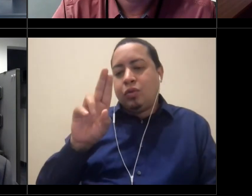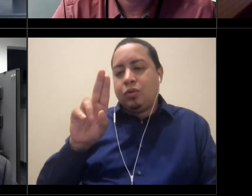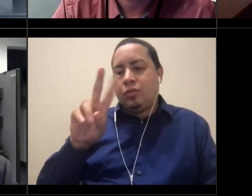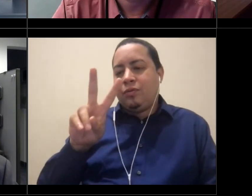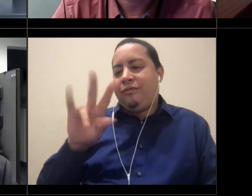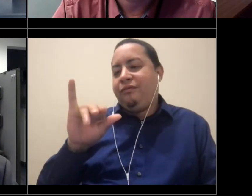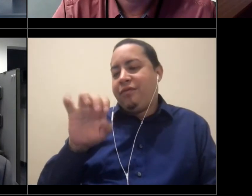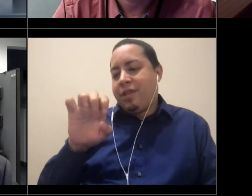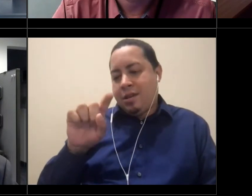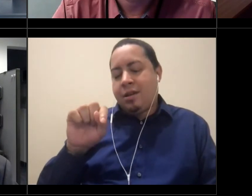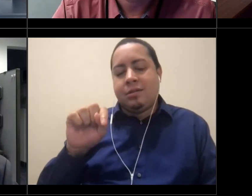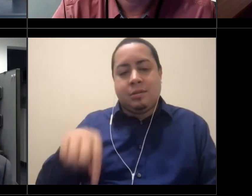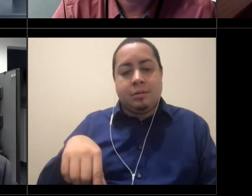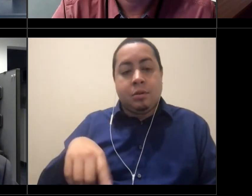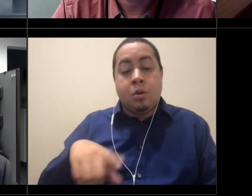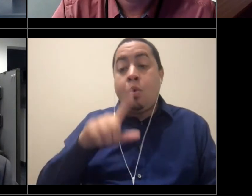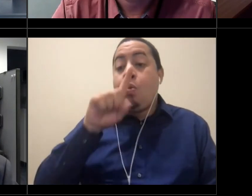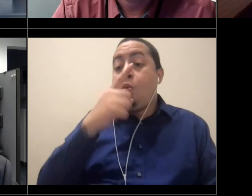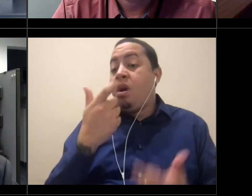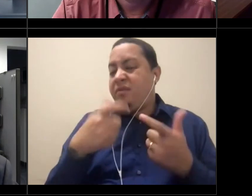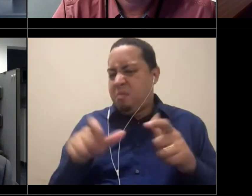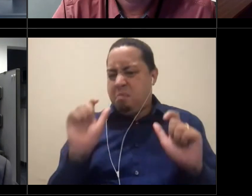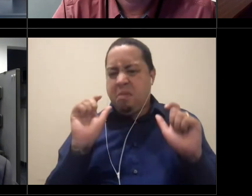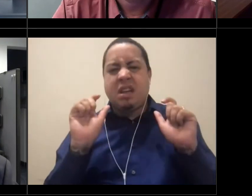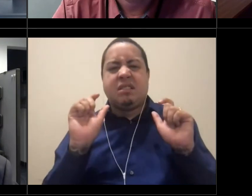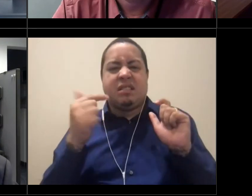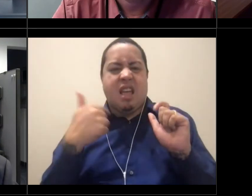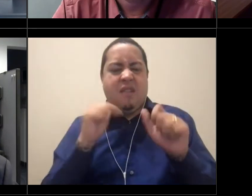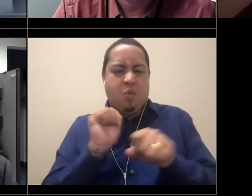one of the largest eruptions in recent times has been Mount St. Helens,